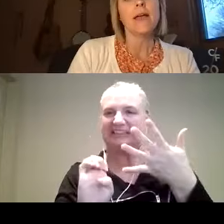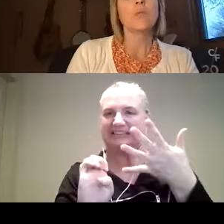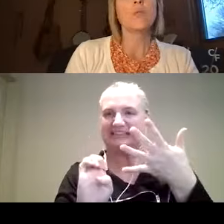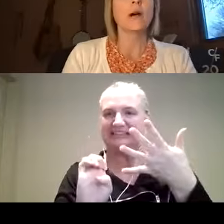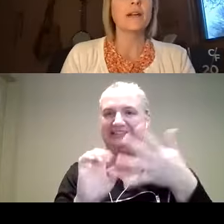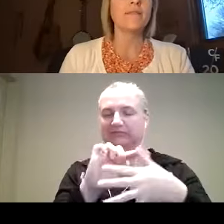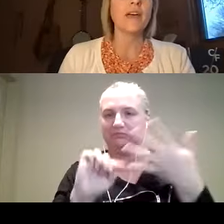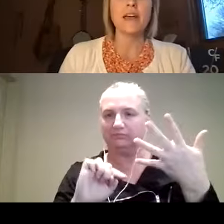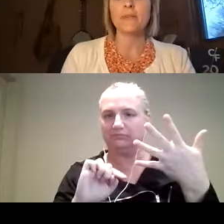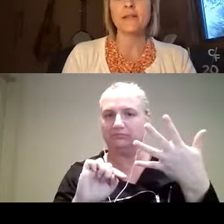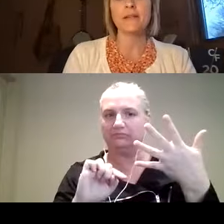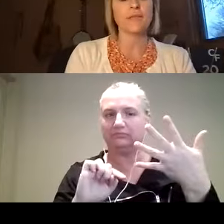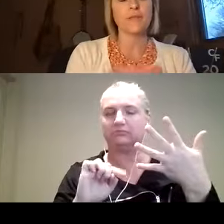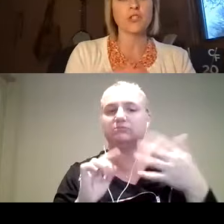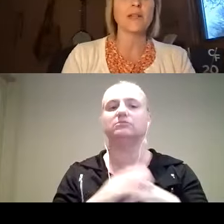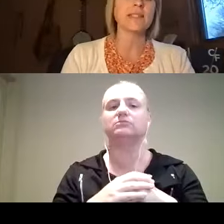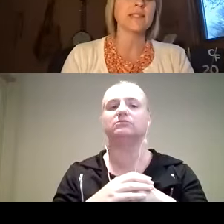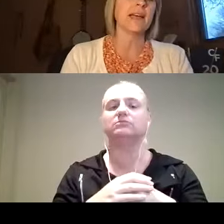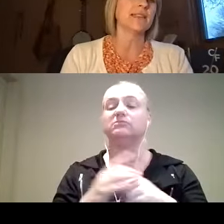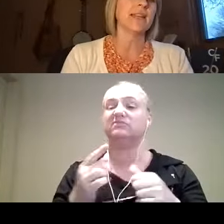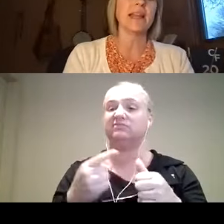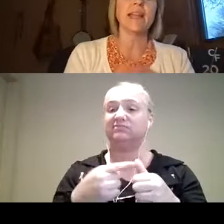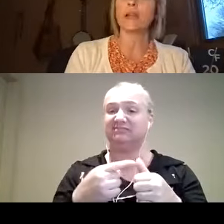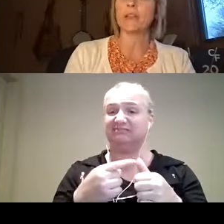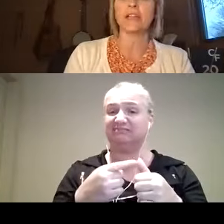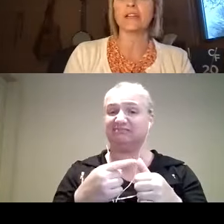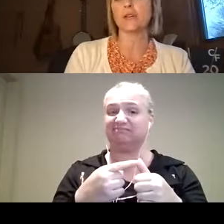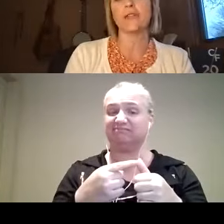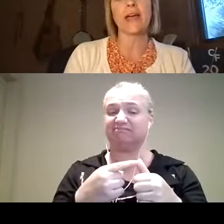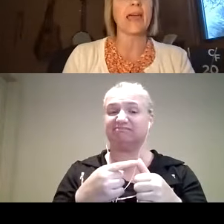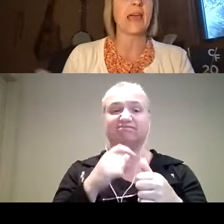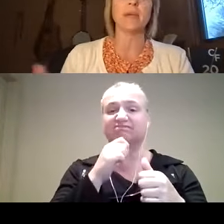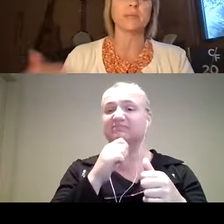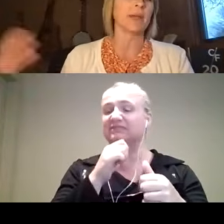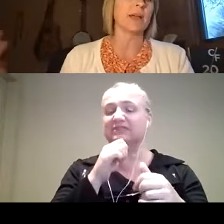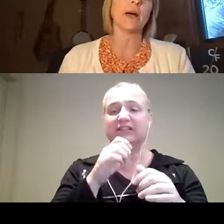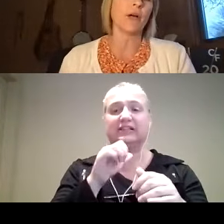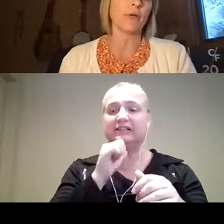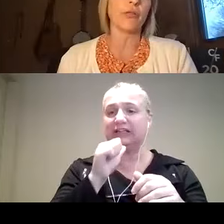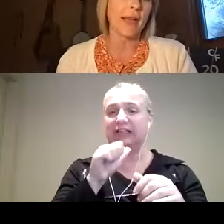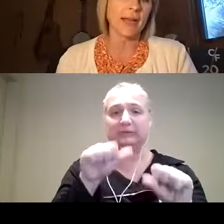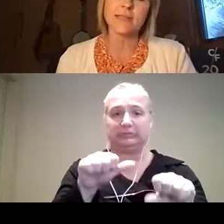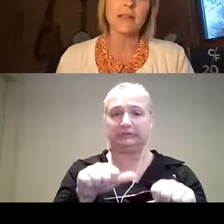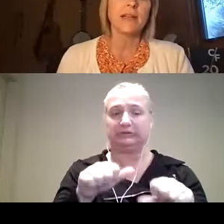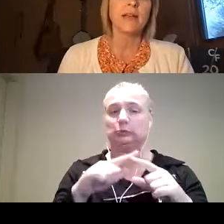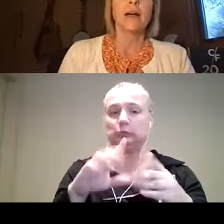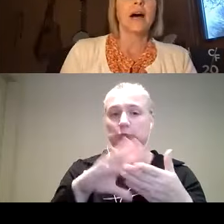And one of them, the first one says an inability to learn that can't be explained by other things.